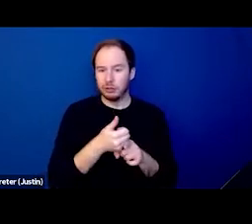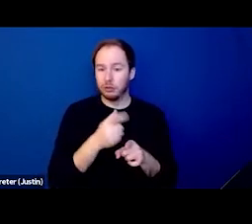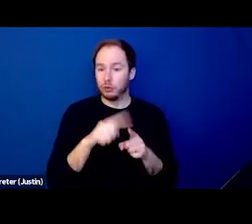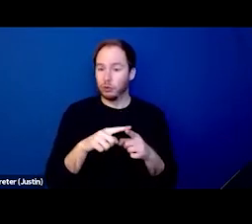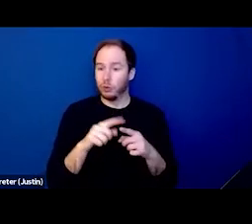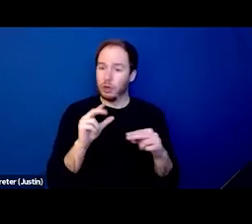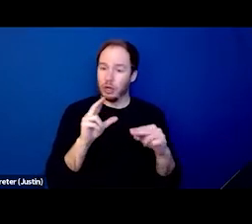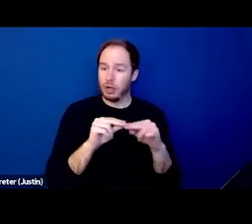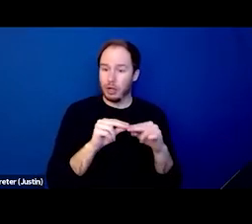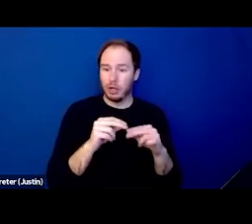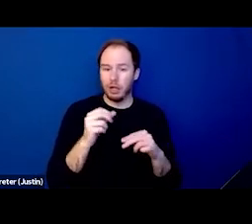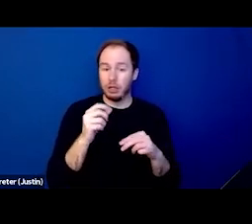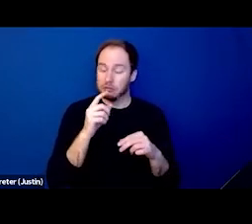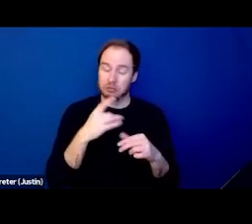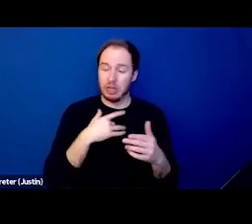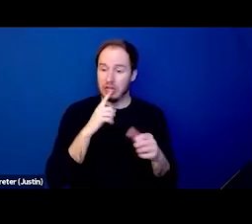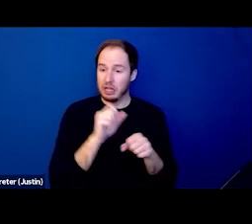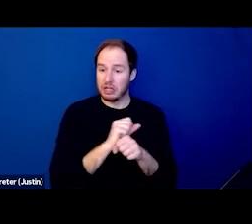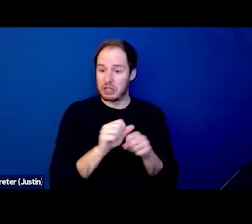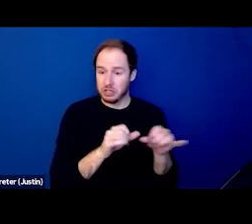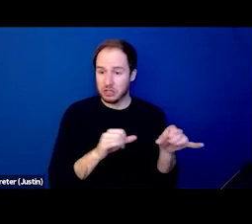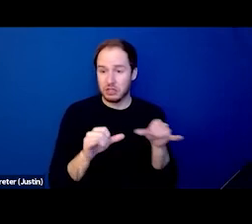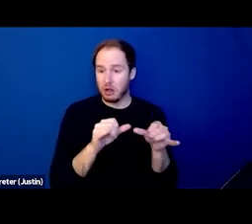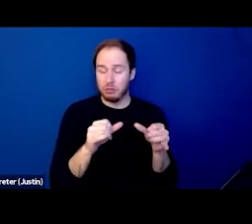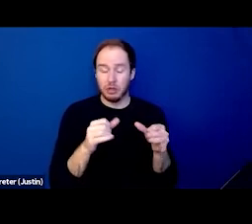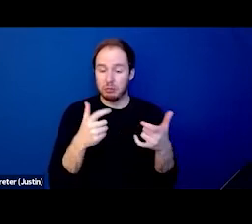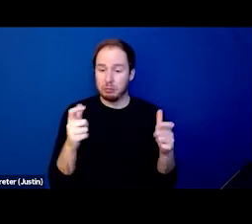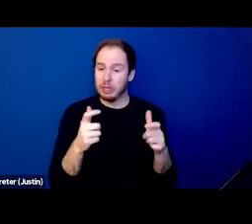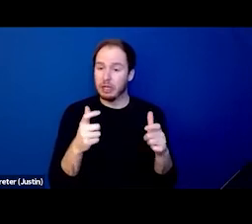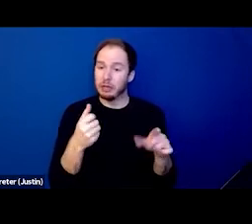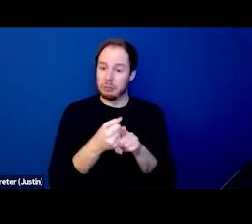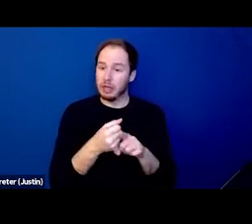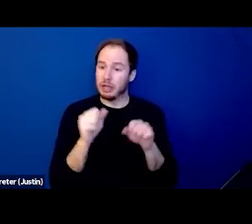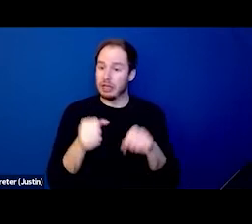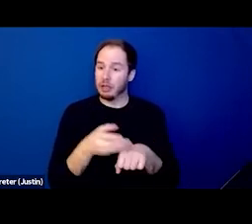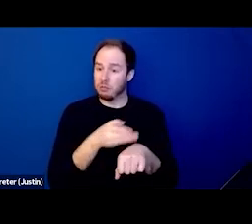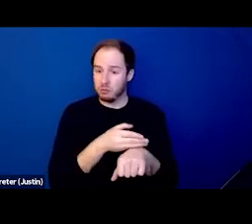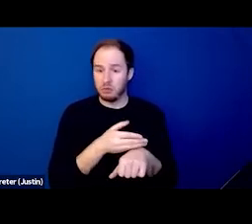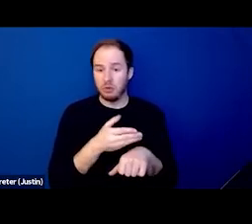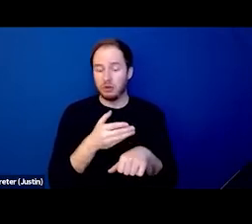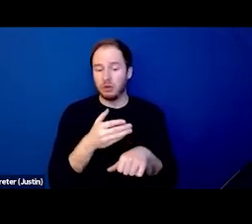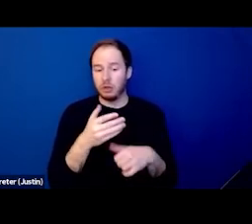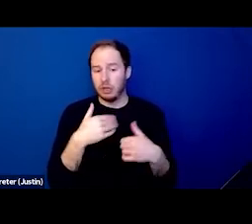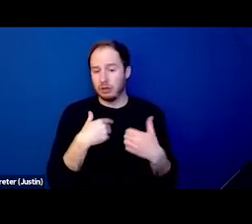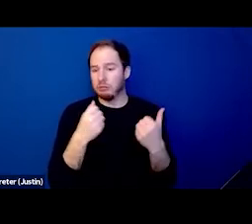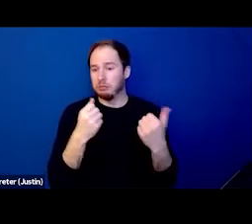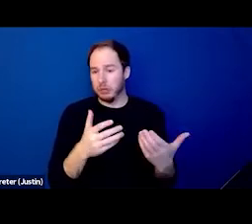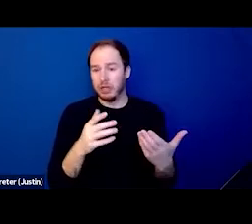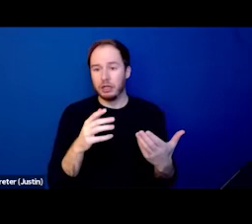is really common and really impactful. There's a large network of tribal radio stations,